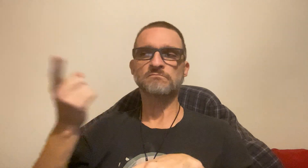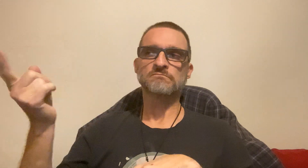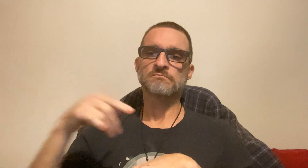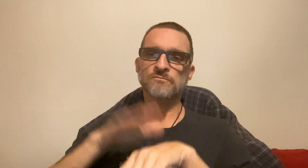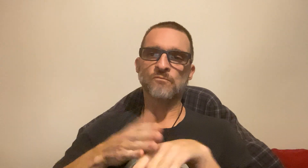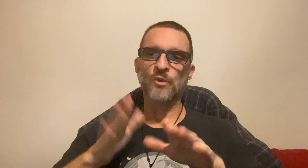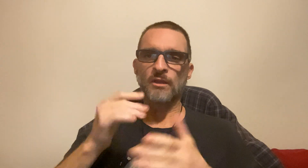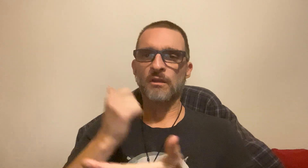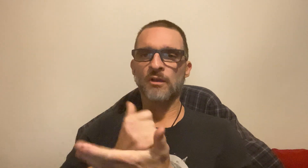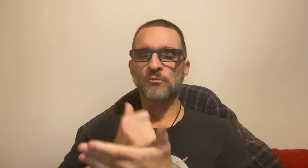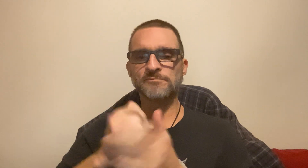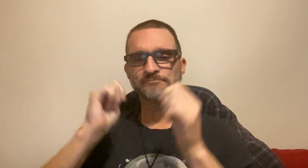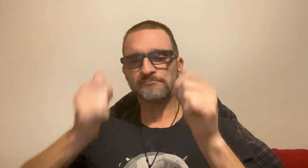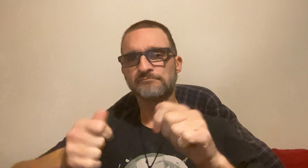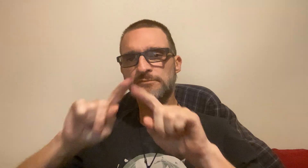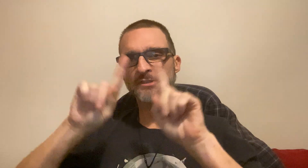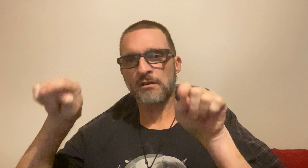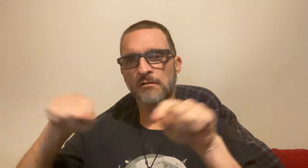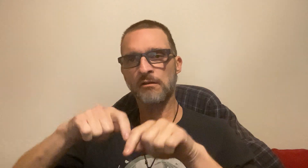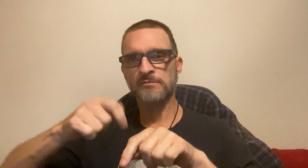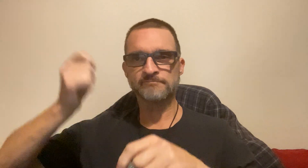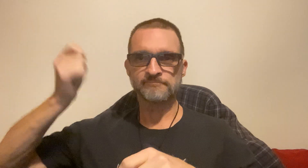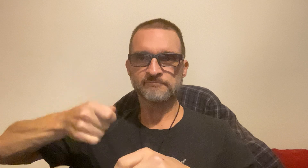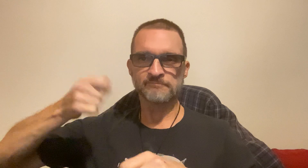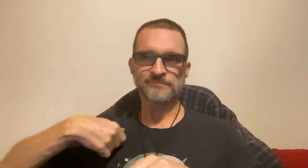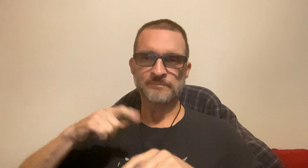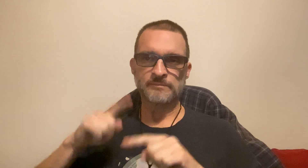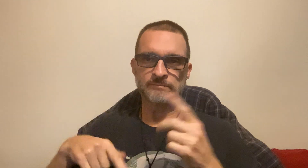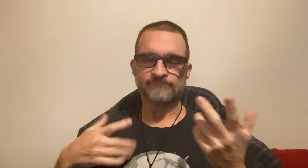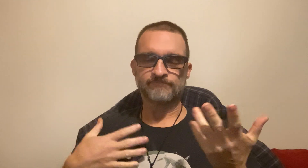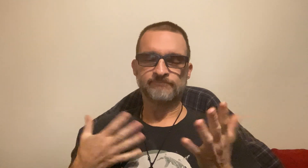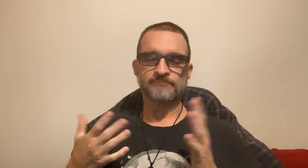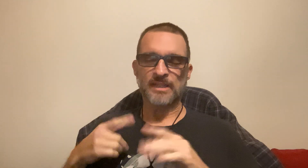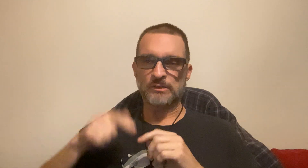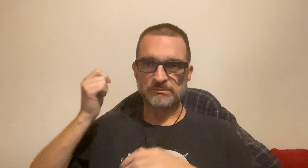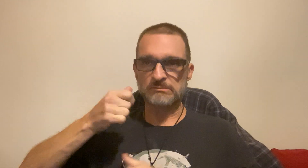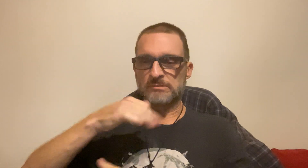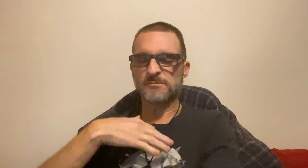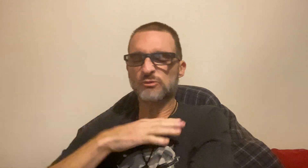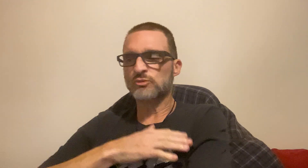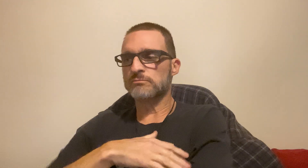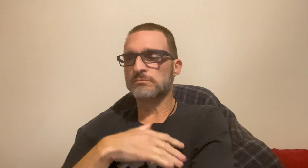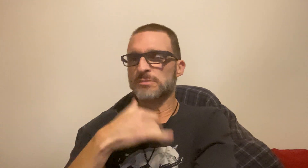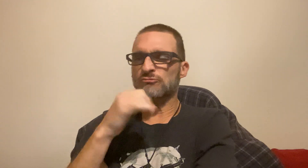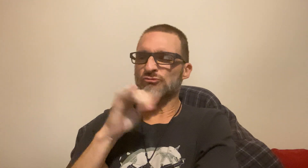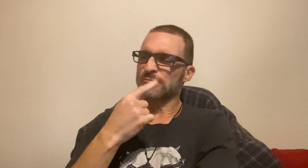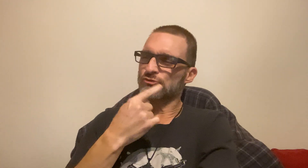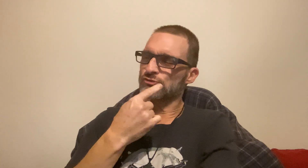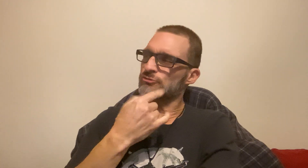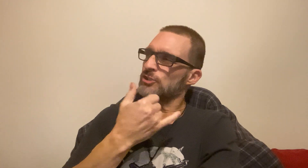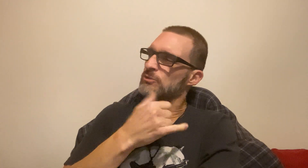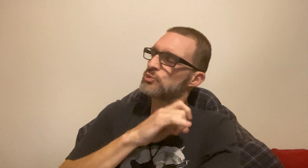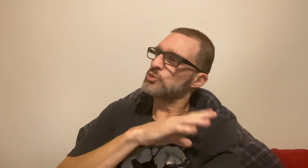Then a friend came on the way to help set up signs hammering them down. I can't do it because of my rib.